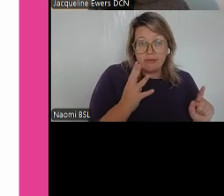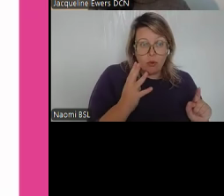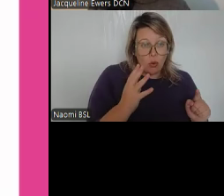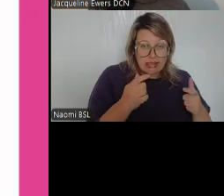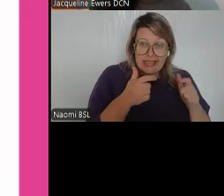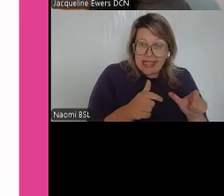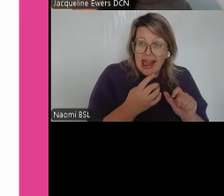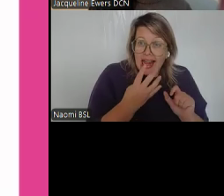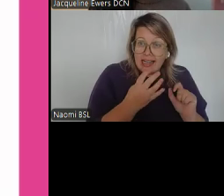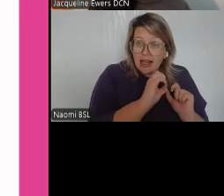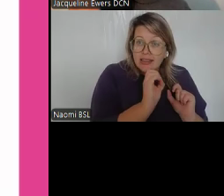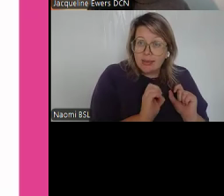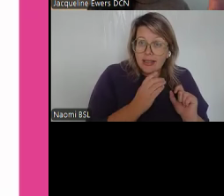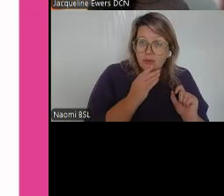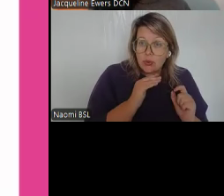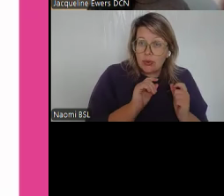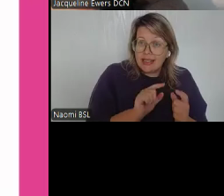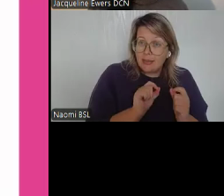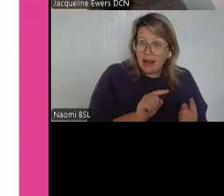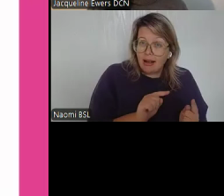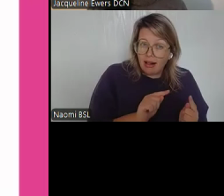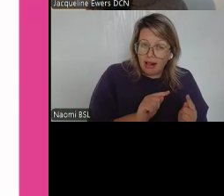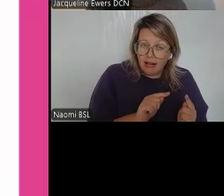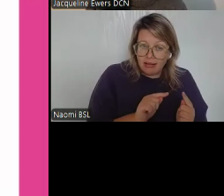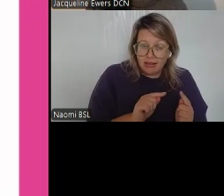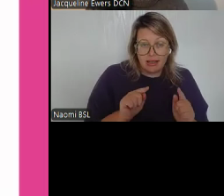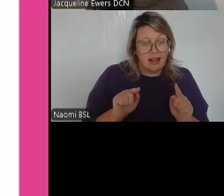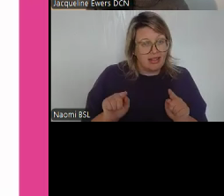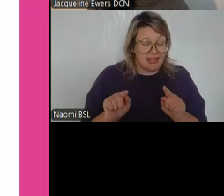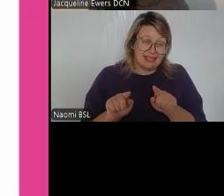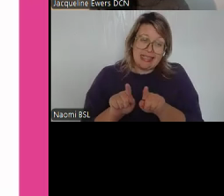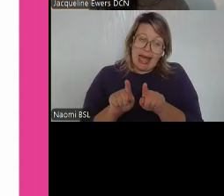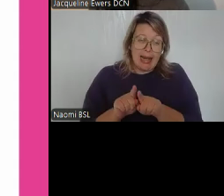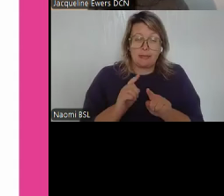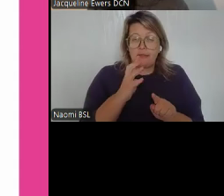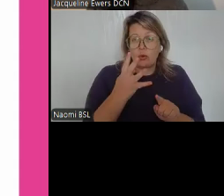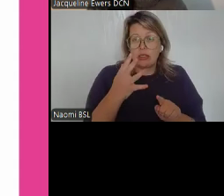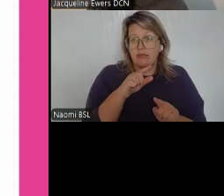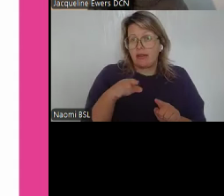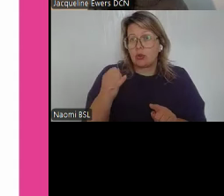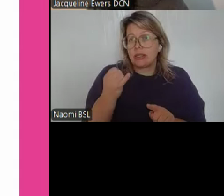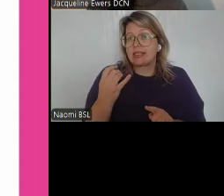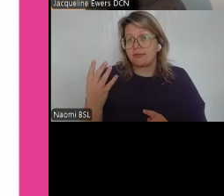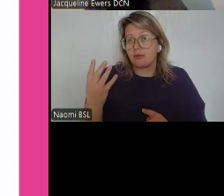which is the equivalent of the 45 to 64-year-olds. What I'd say is that,